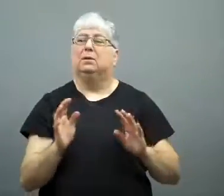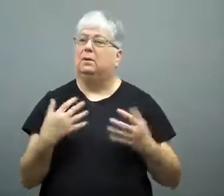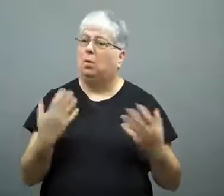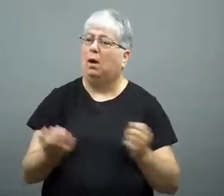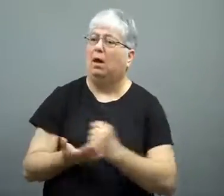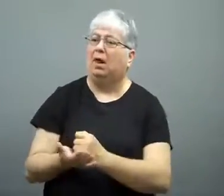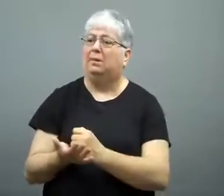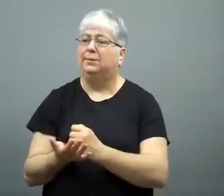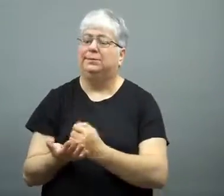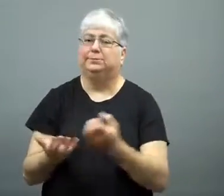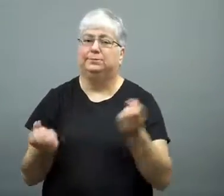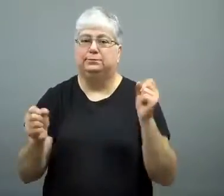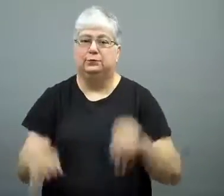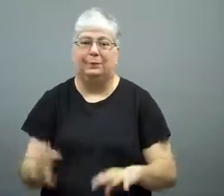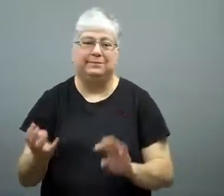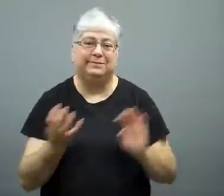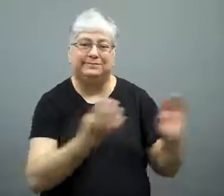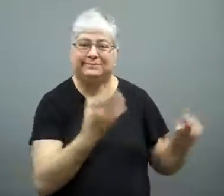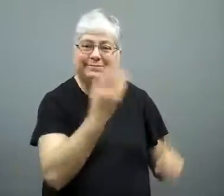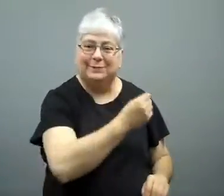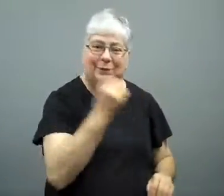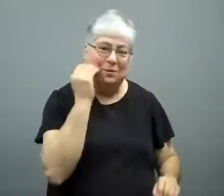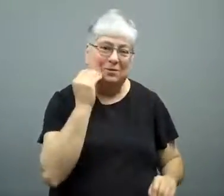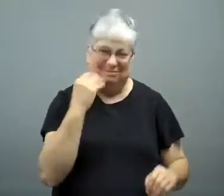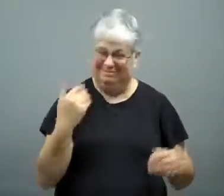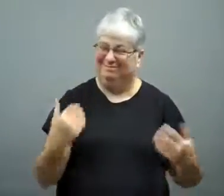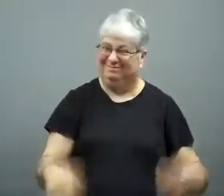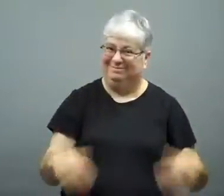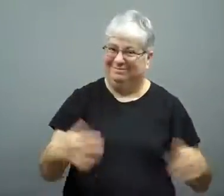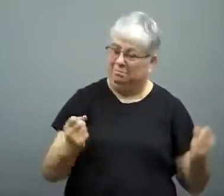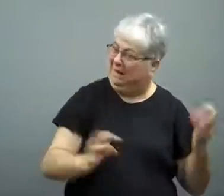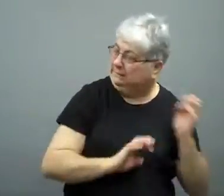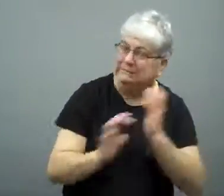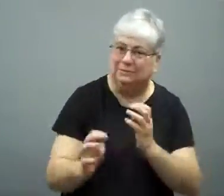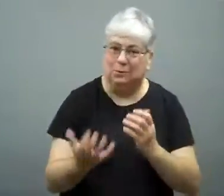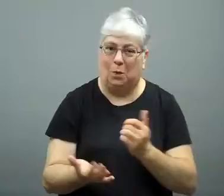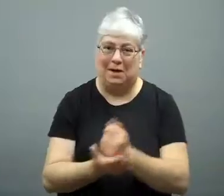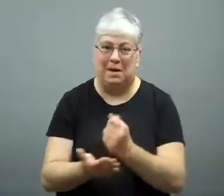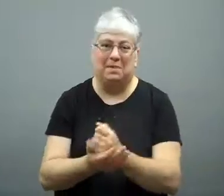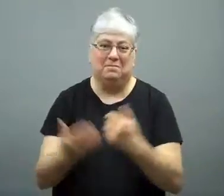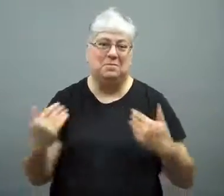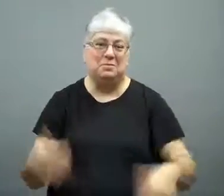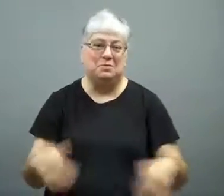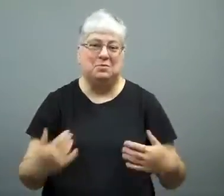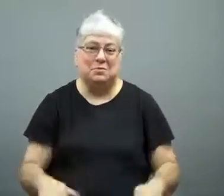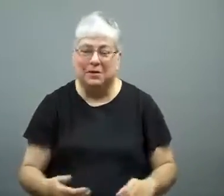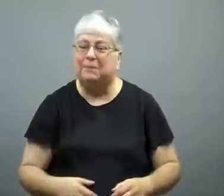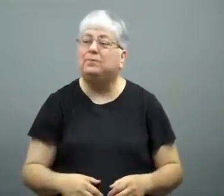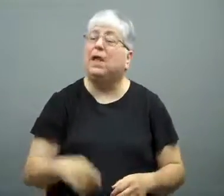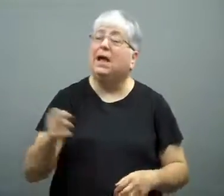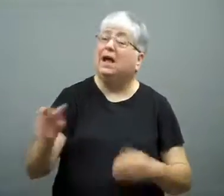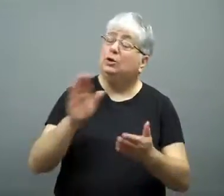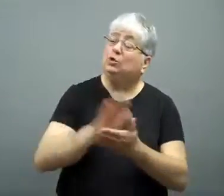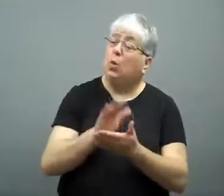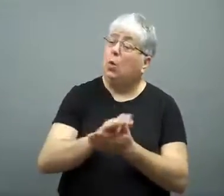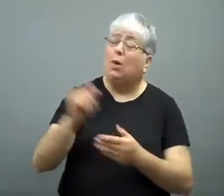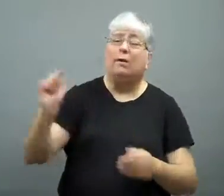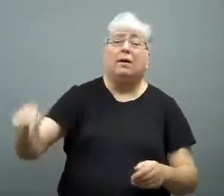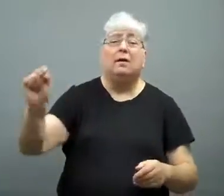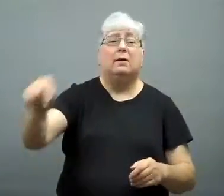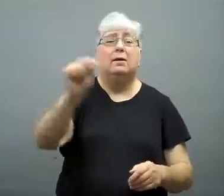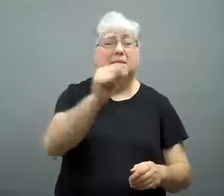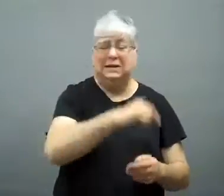That's a lot of people who wanted to help!